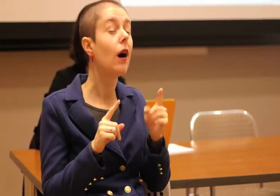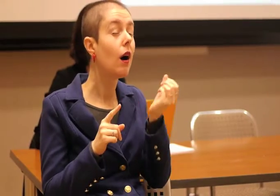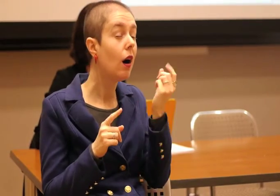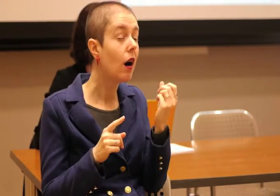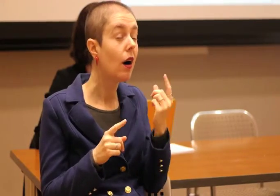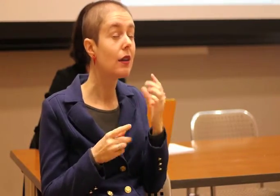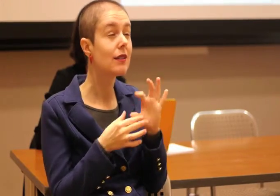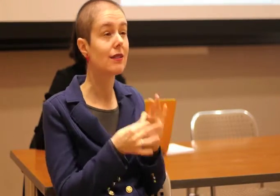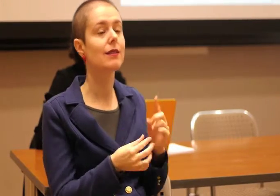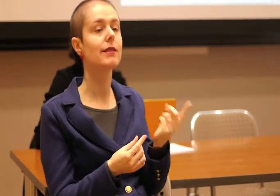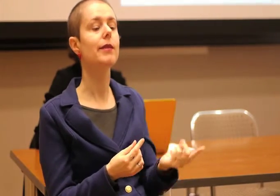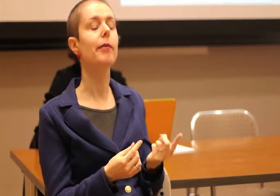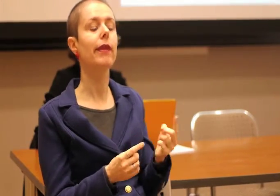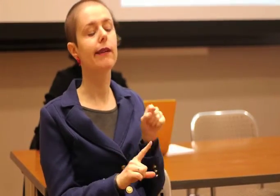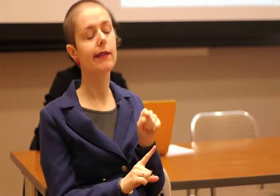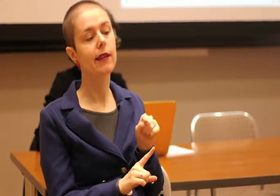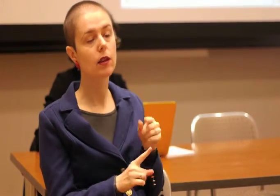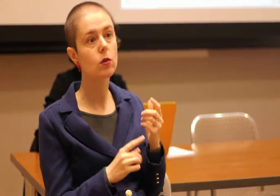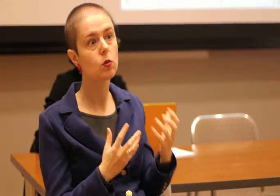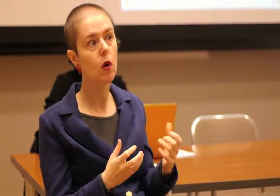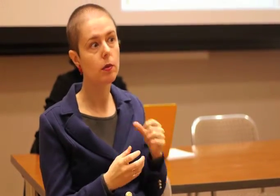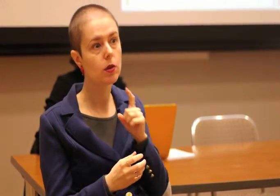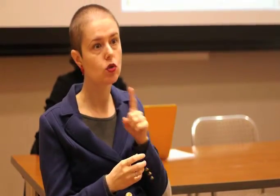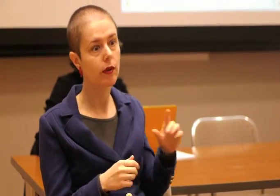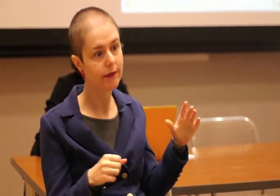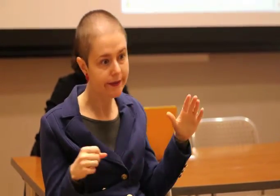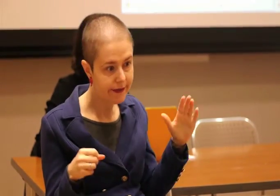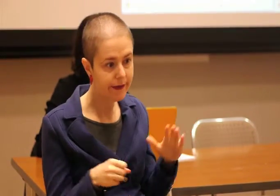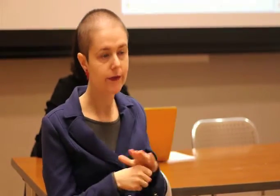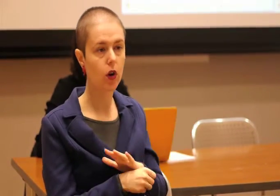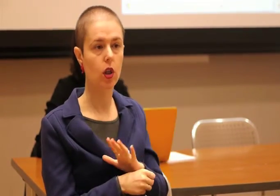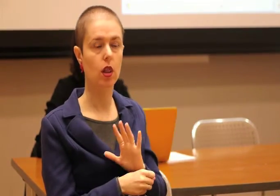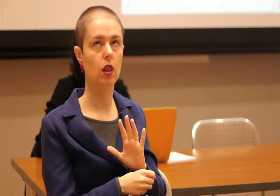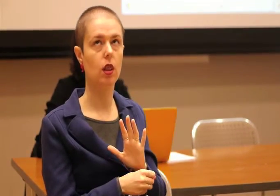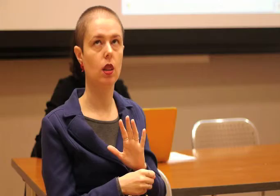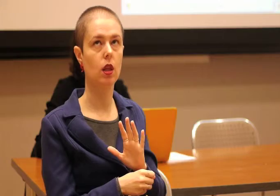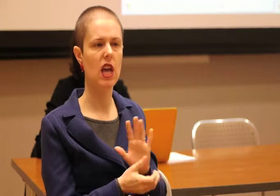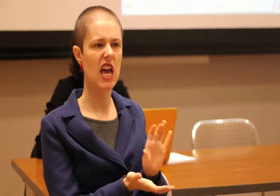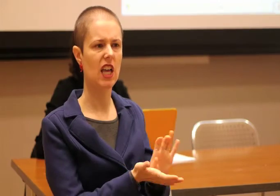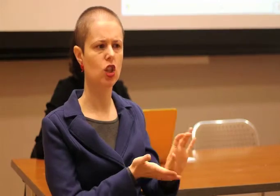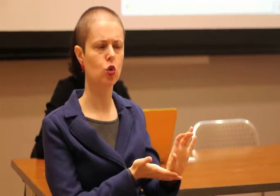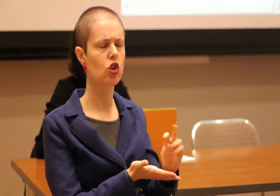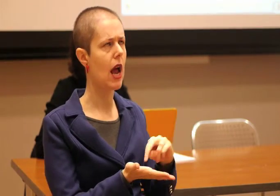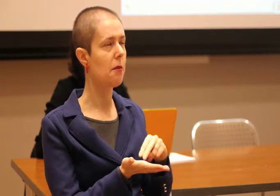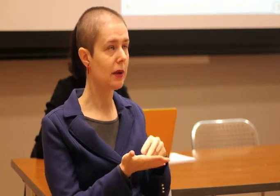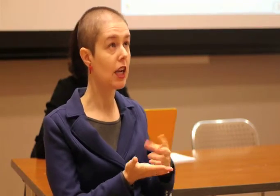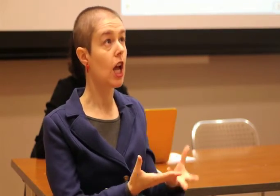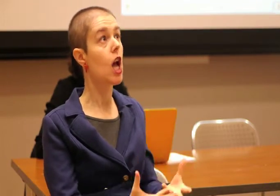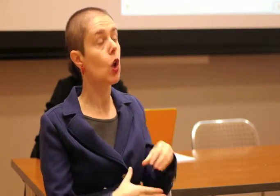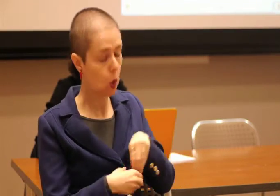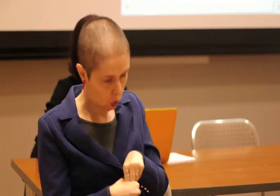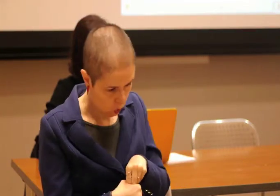something that you want to be fully inclusionary and really accessible to everybody,